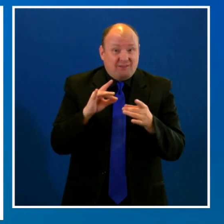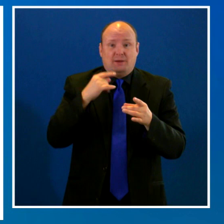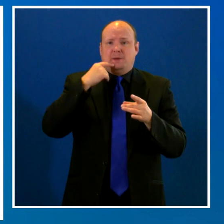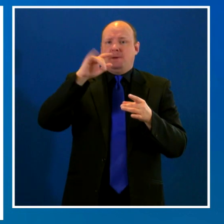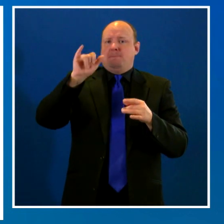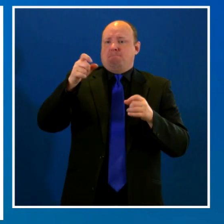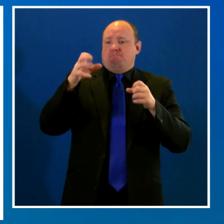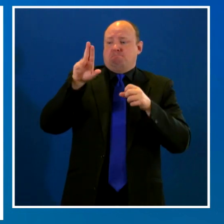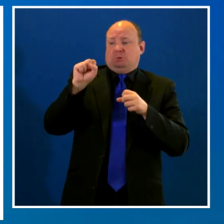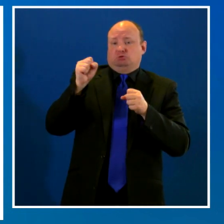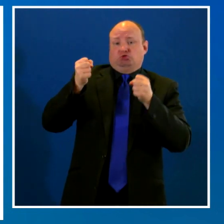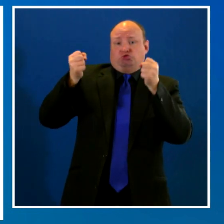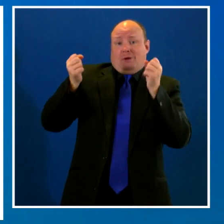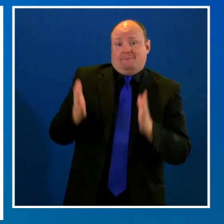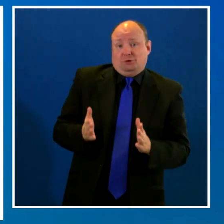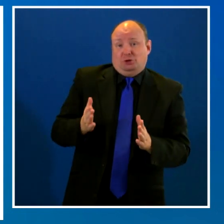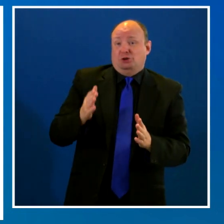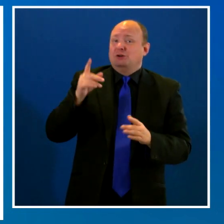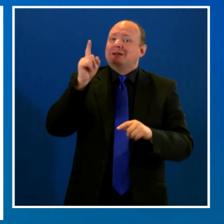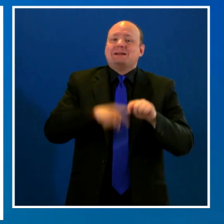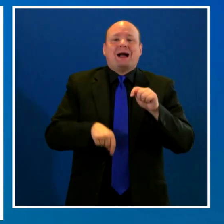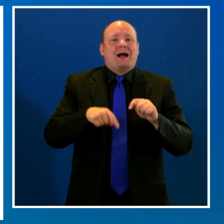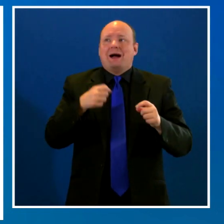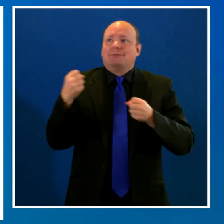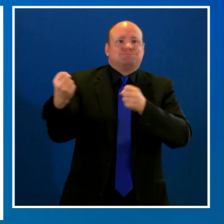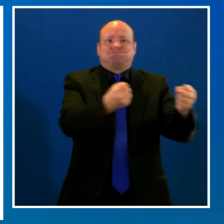transport all of their students to their current format.